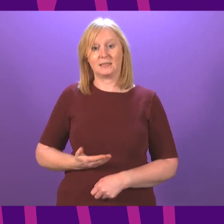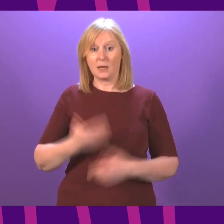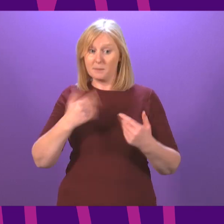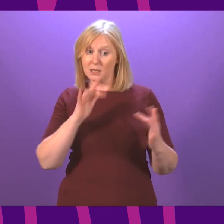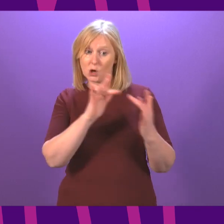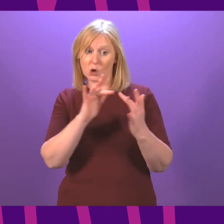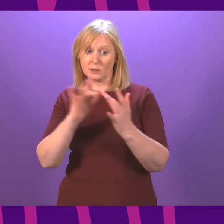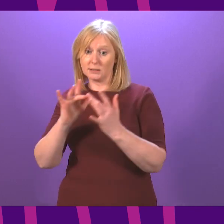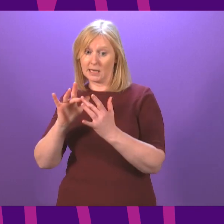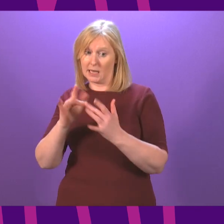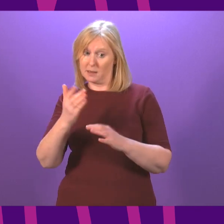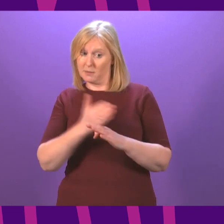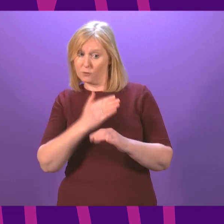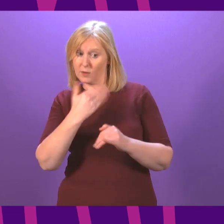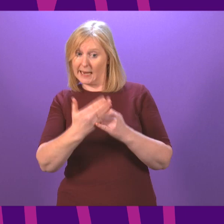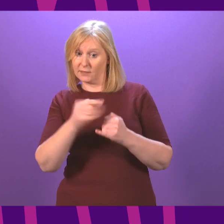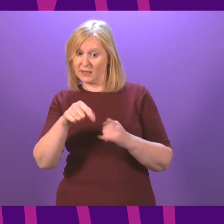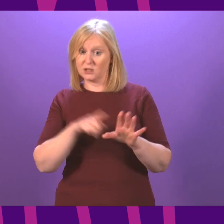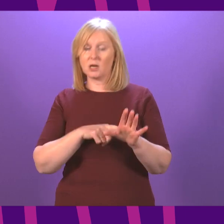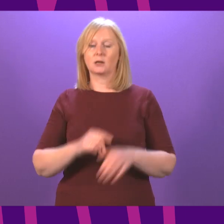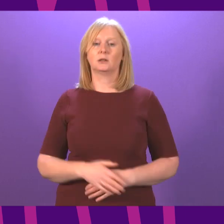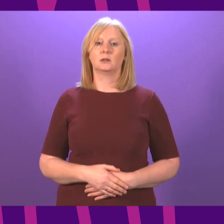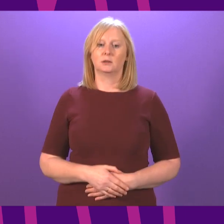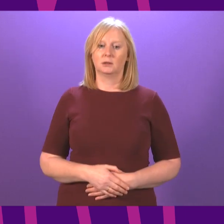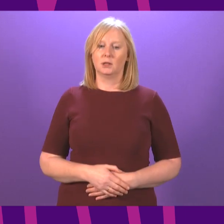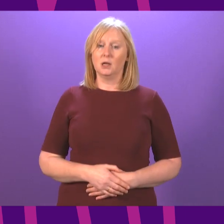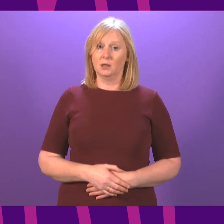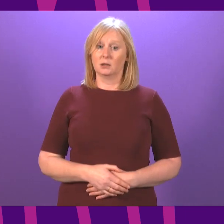Michael Russell: I understand that contact is still being